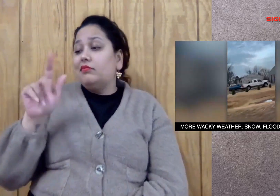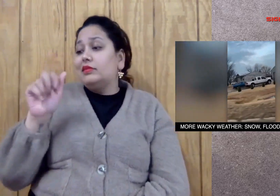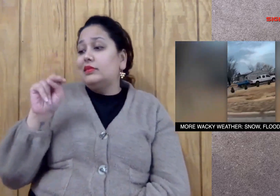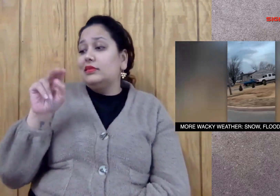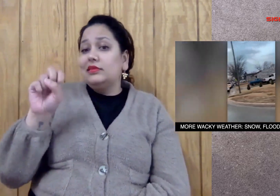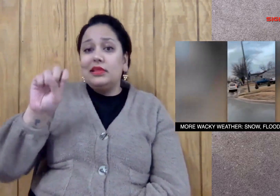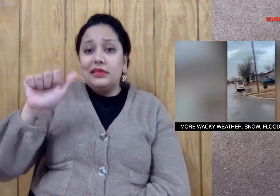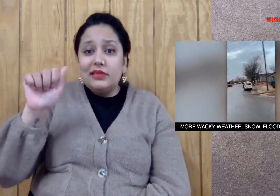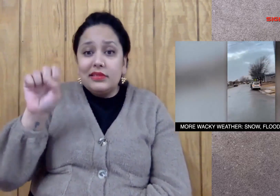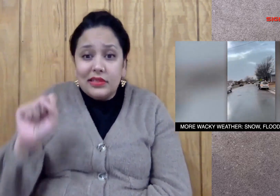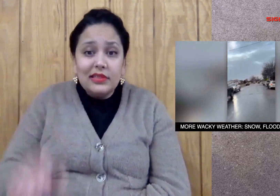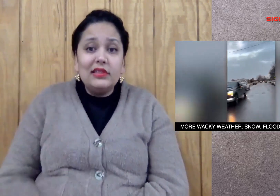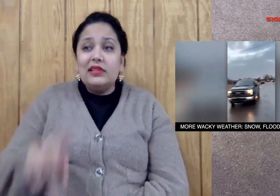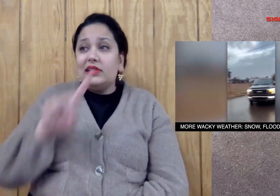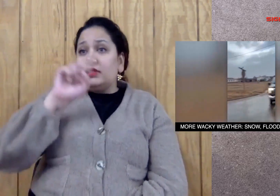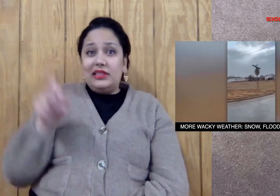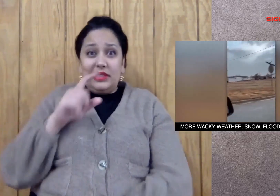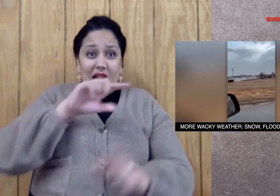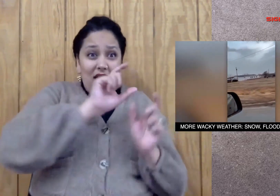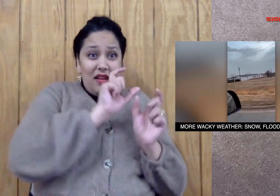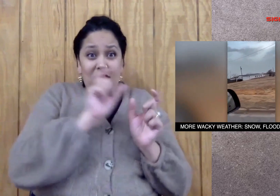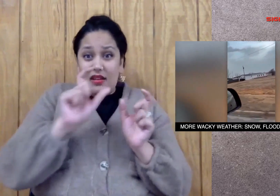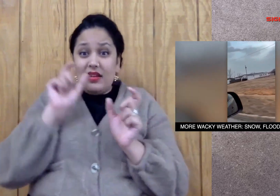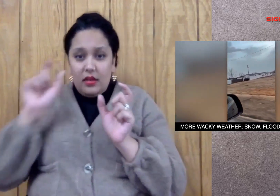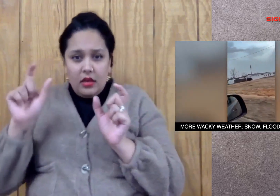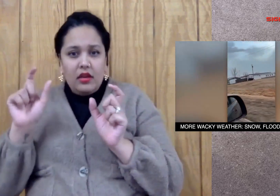Kansas and the Texas Panhandle